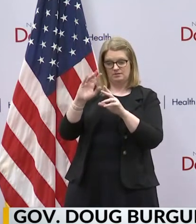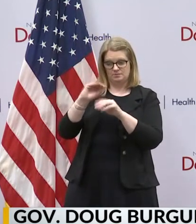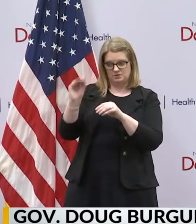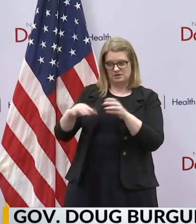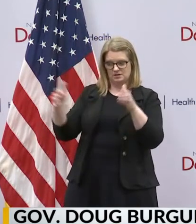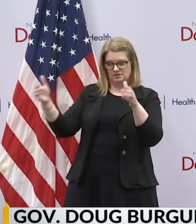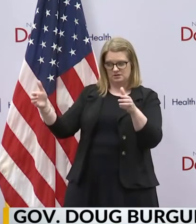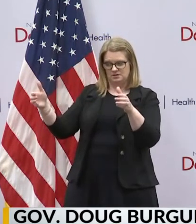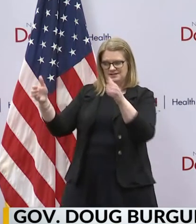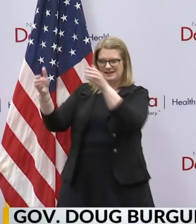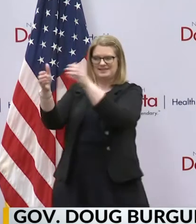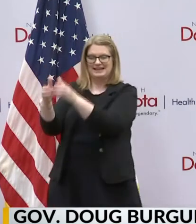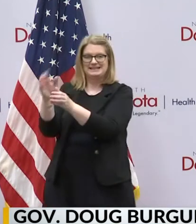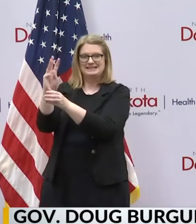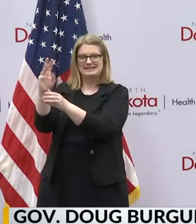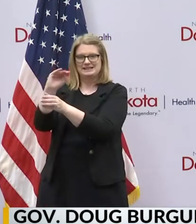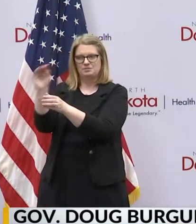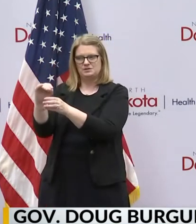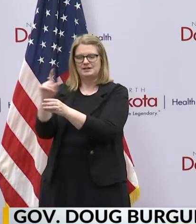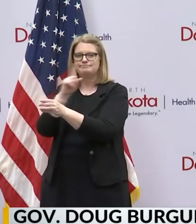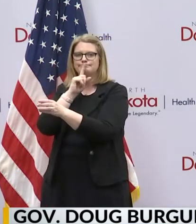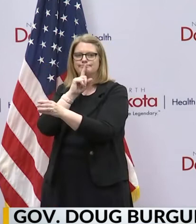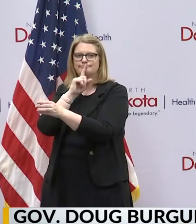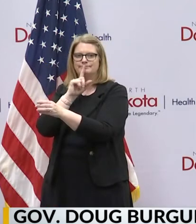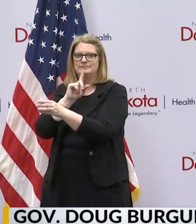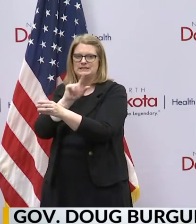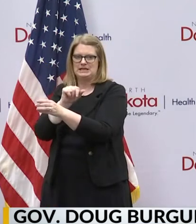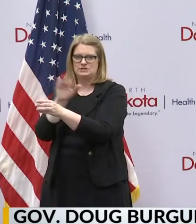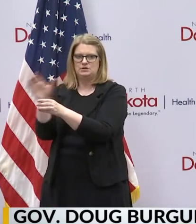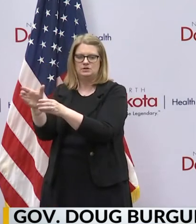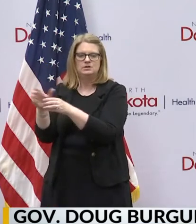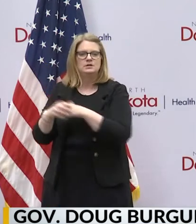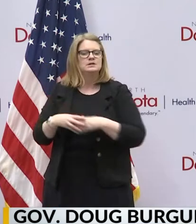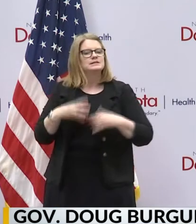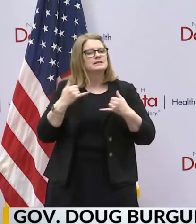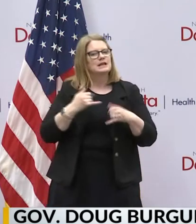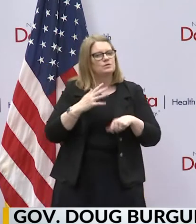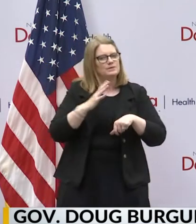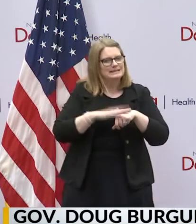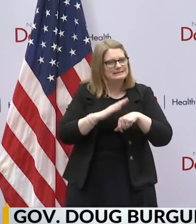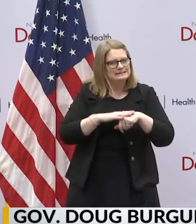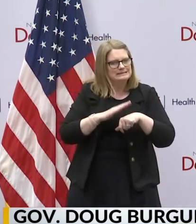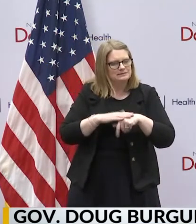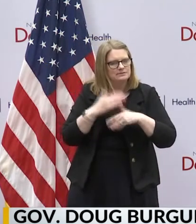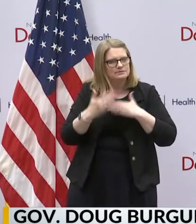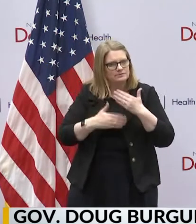OF ALL RESPONDENTS, 16% OF POSITIVES, THAT'S A HUGE DATA